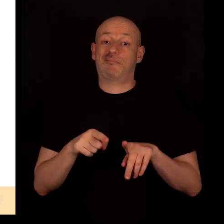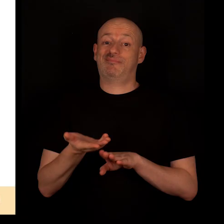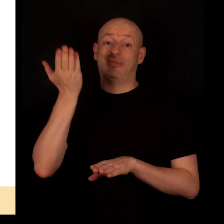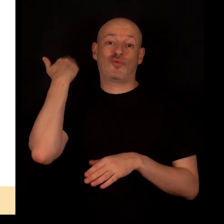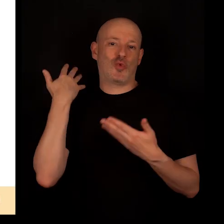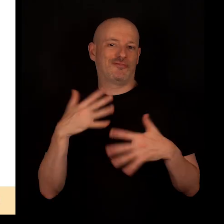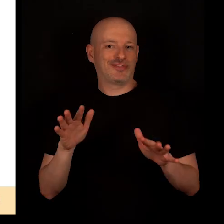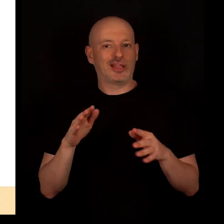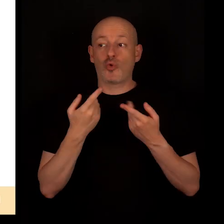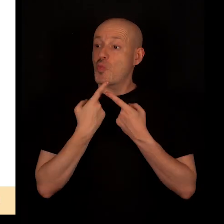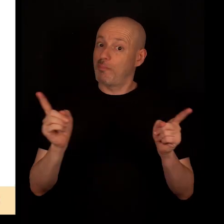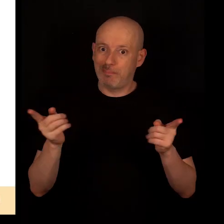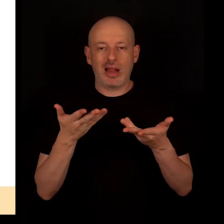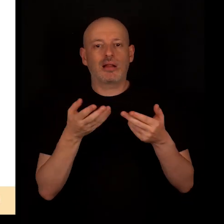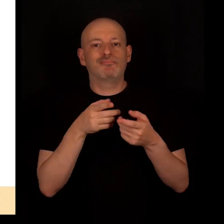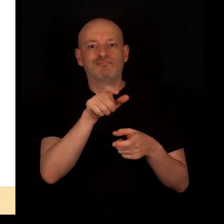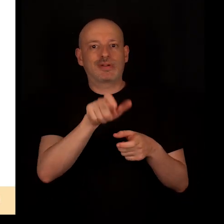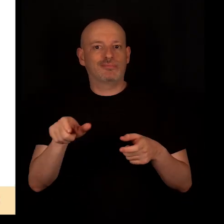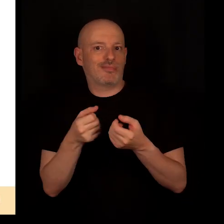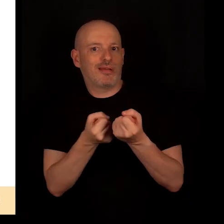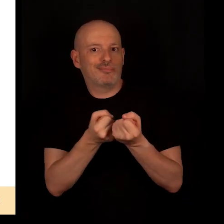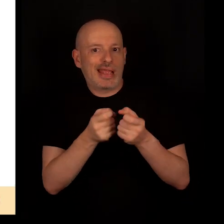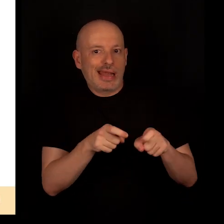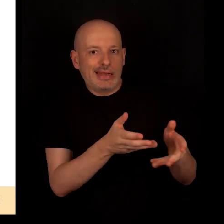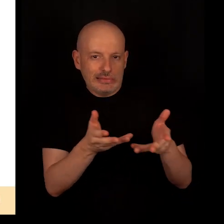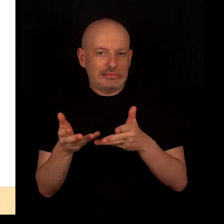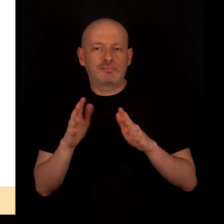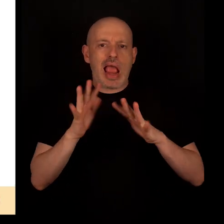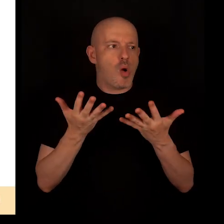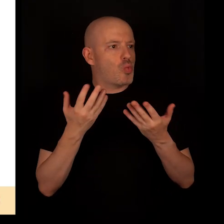and that happened before, some help opening your calls.